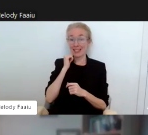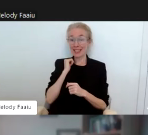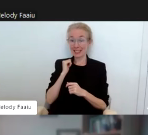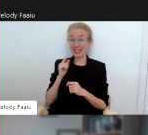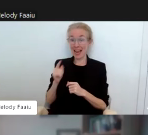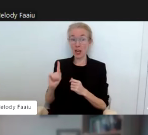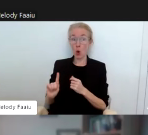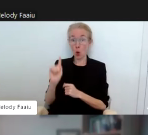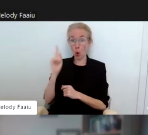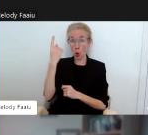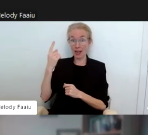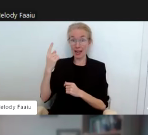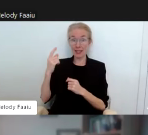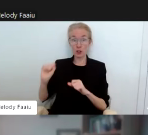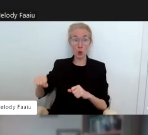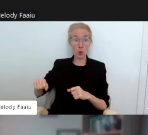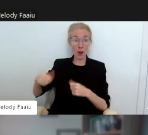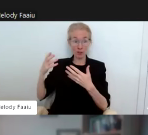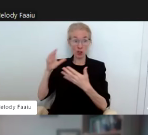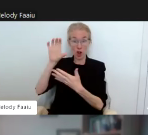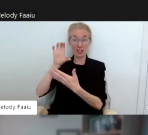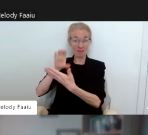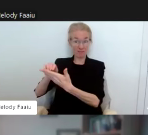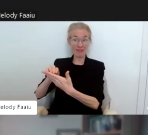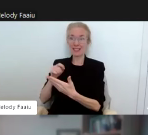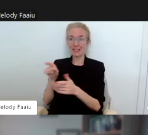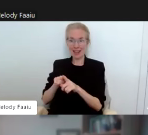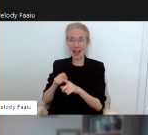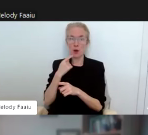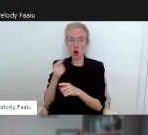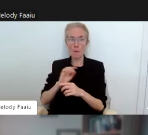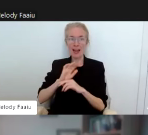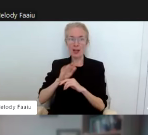of raised pedestrian crossings. So please do read Greater Auckland.